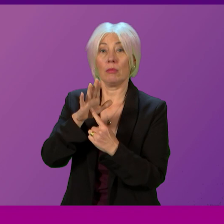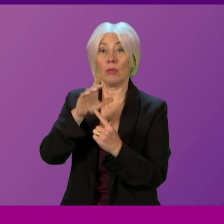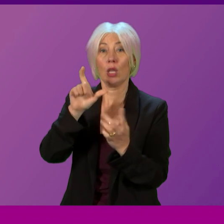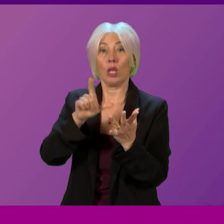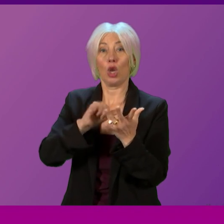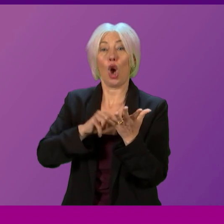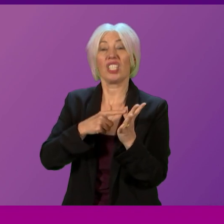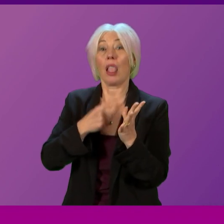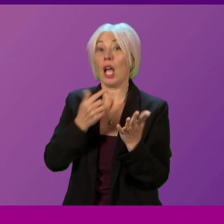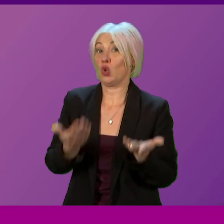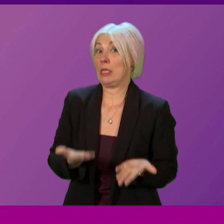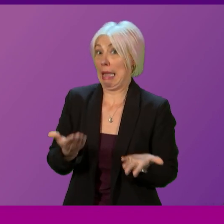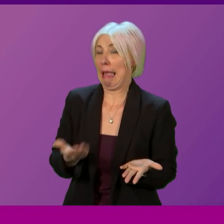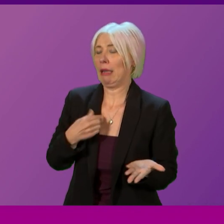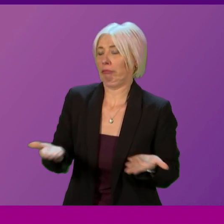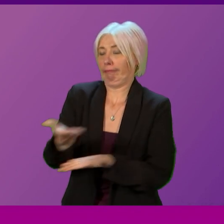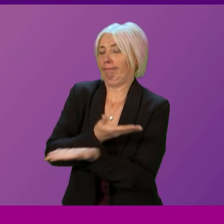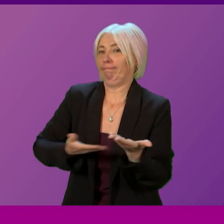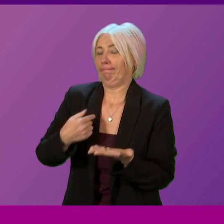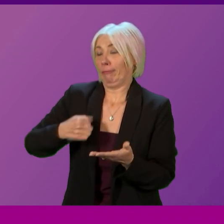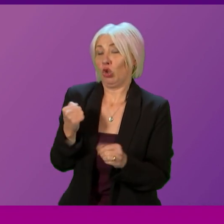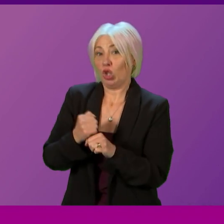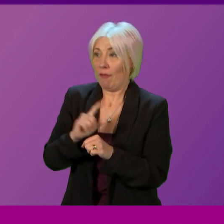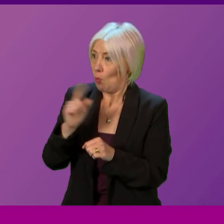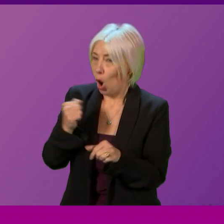when we will happily discuss what more the Scottish Government can do to support that.